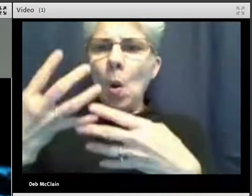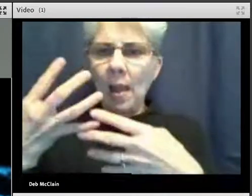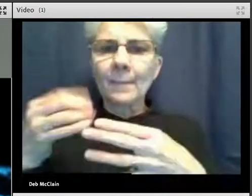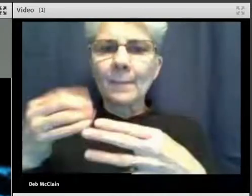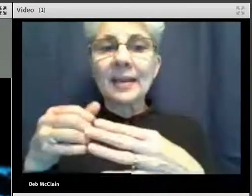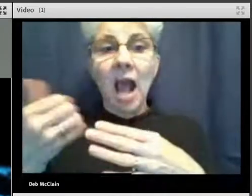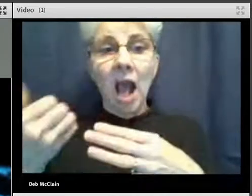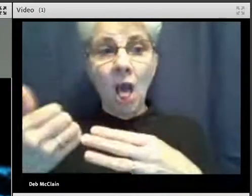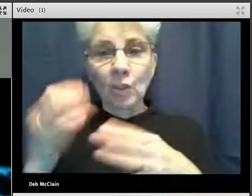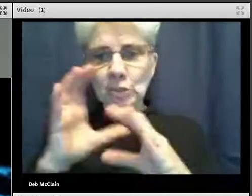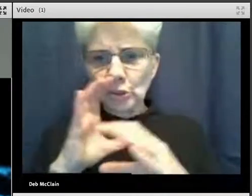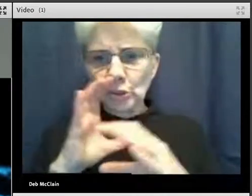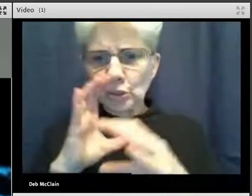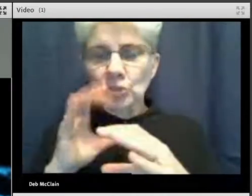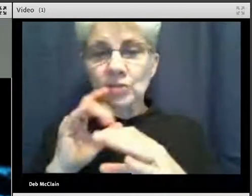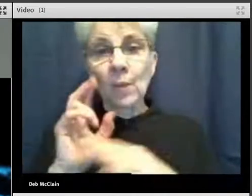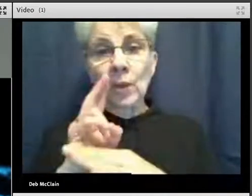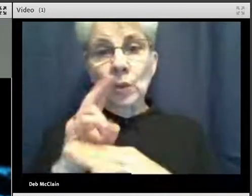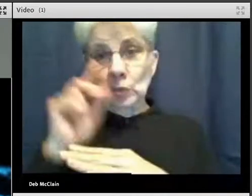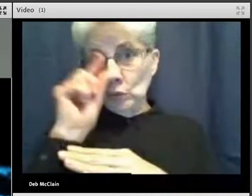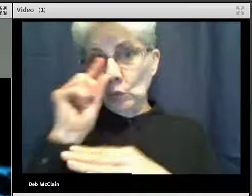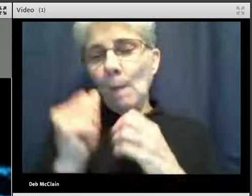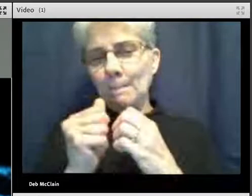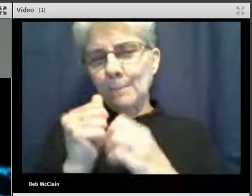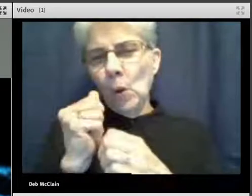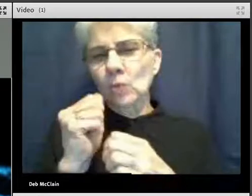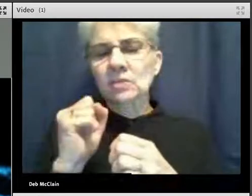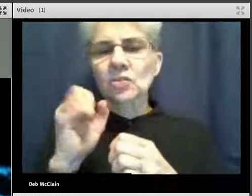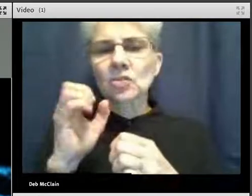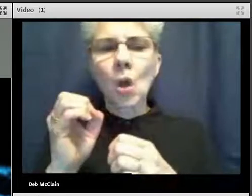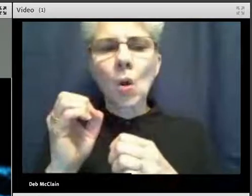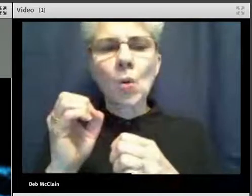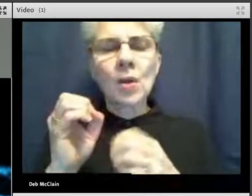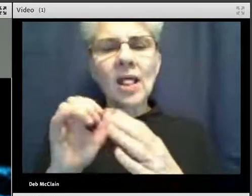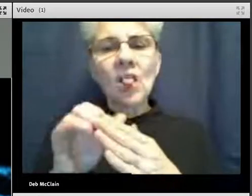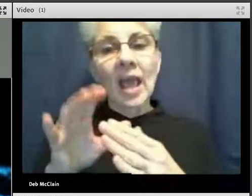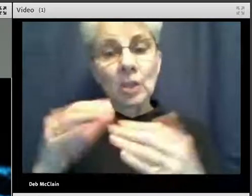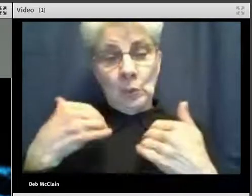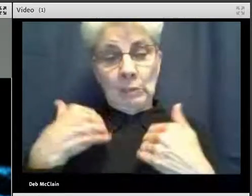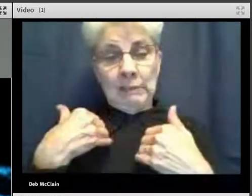But we primarily use Google -- so that your your content rises